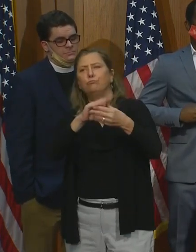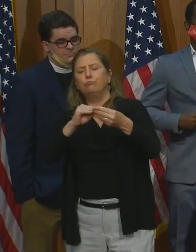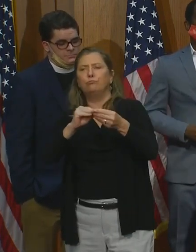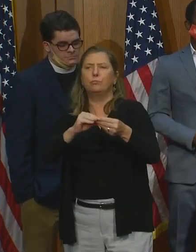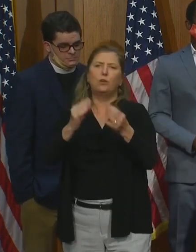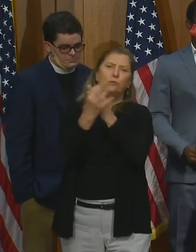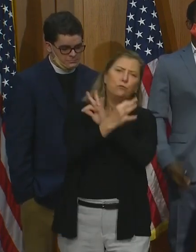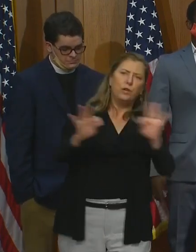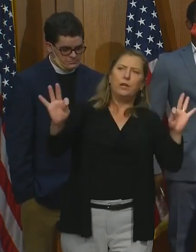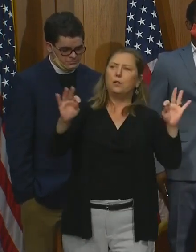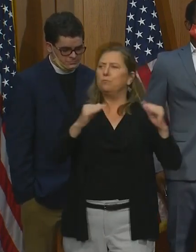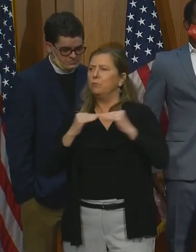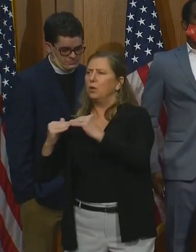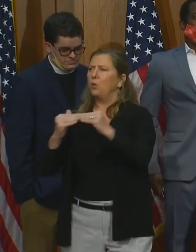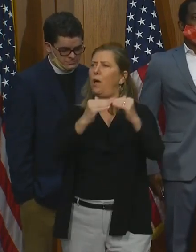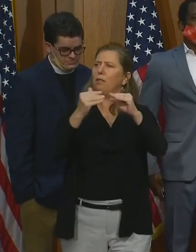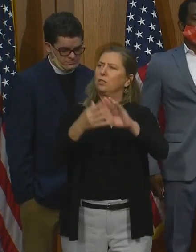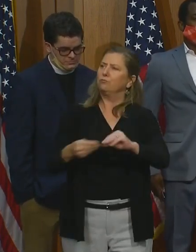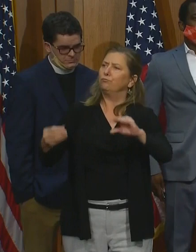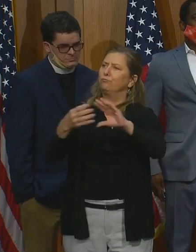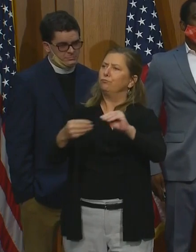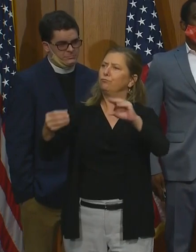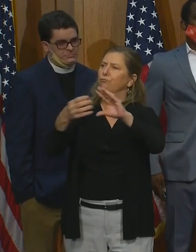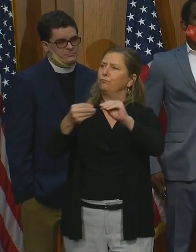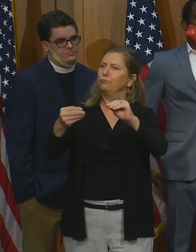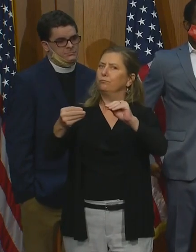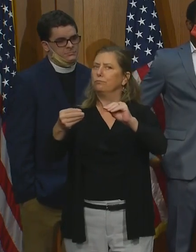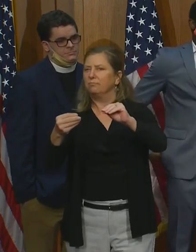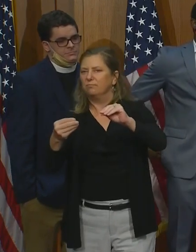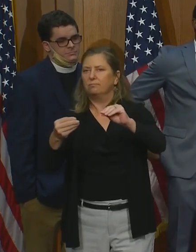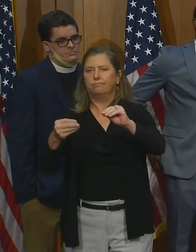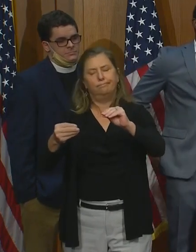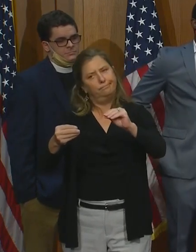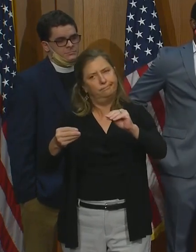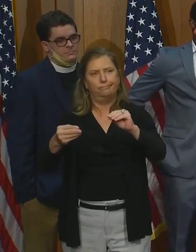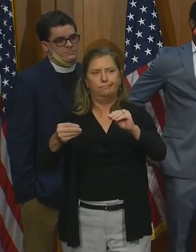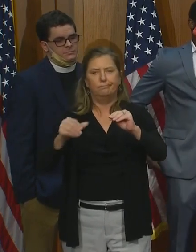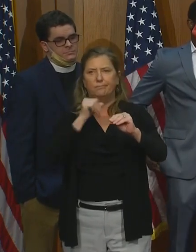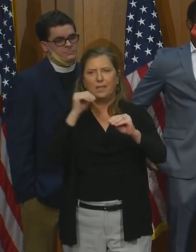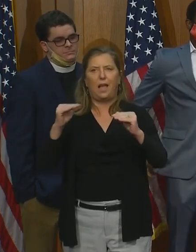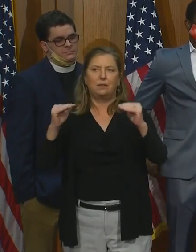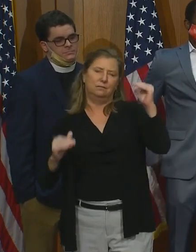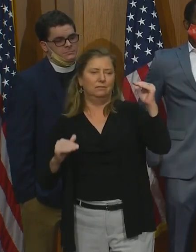SET HIGH IDEALS ABOUT FREEDOM